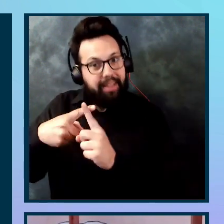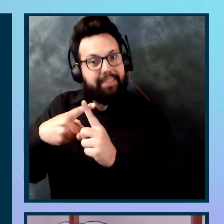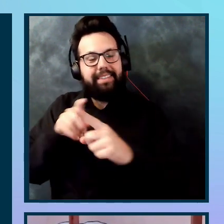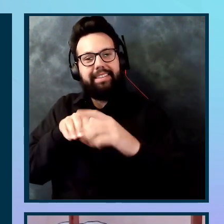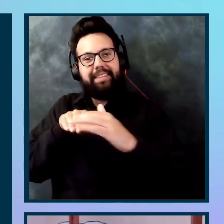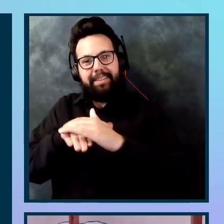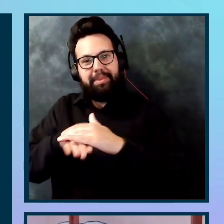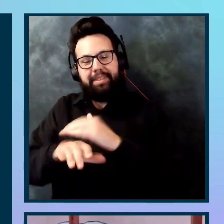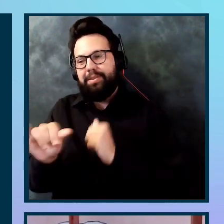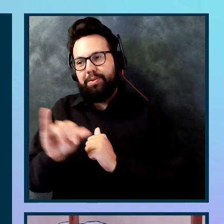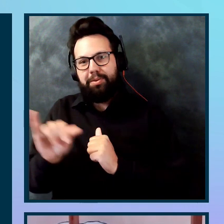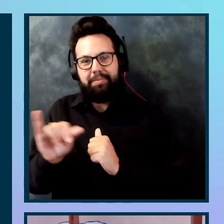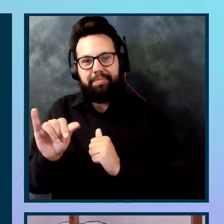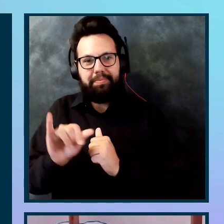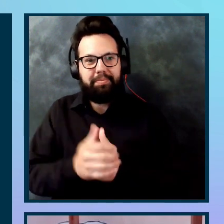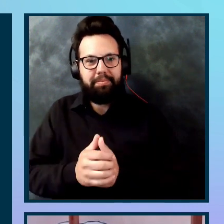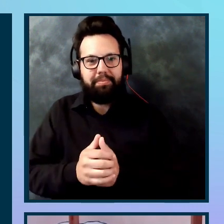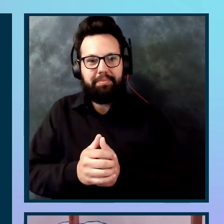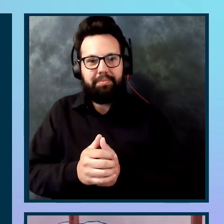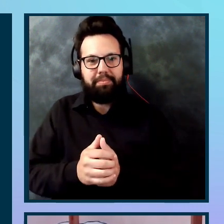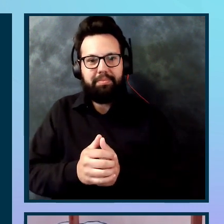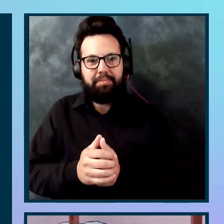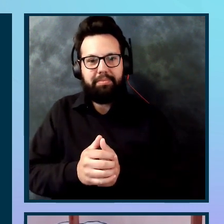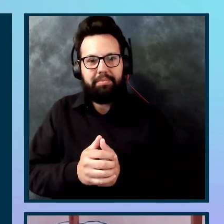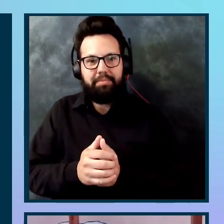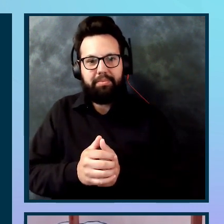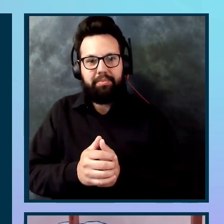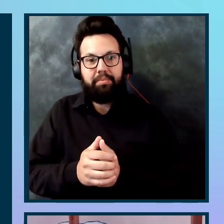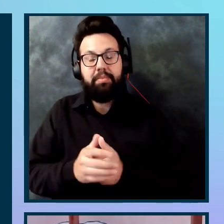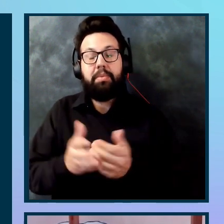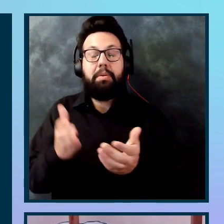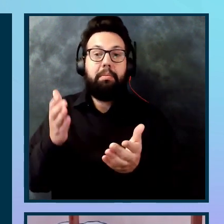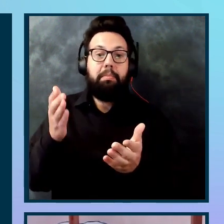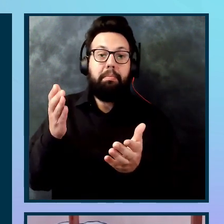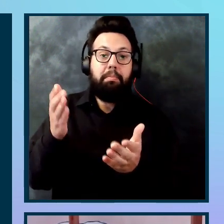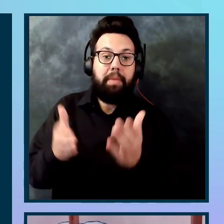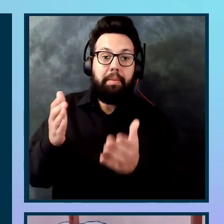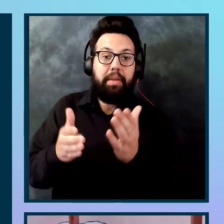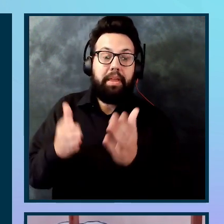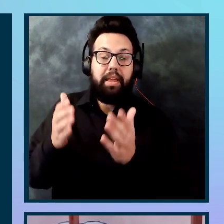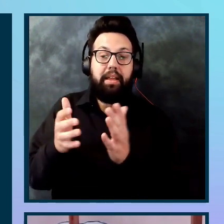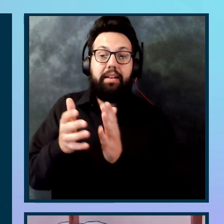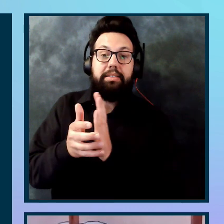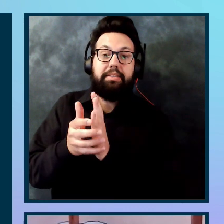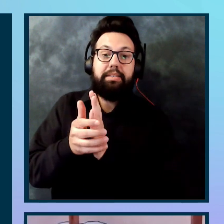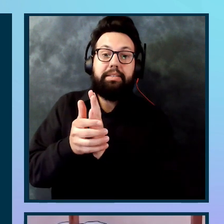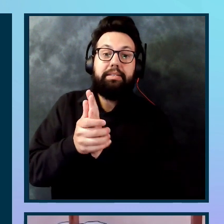You could have a subject-matter expert join in for accessibility and do these annotations themselves,